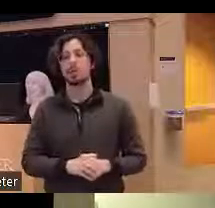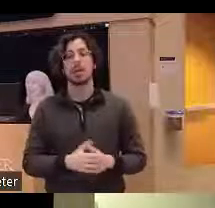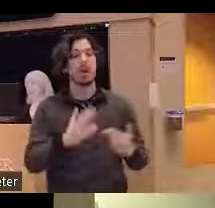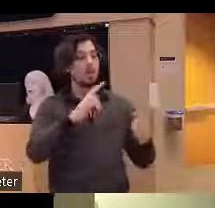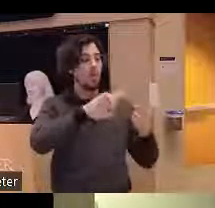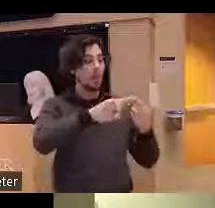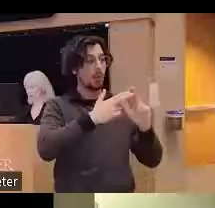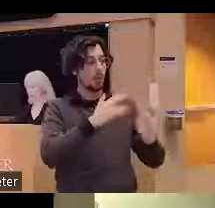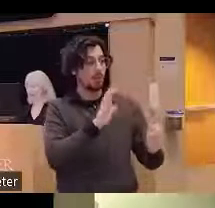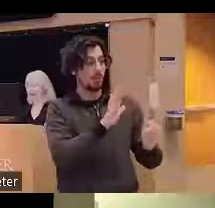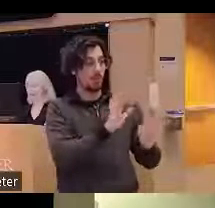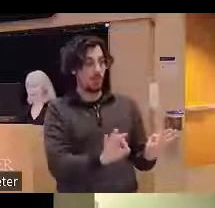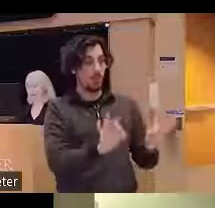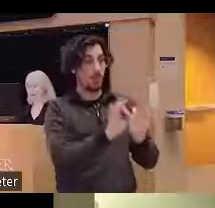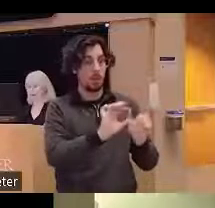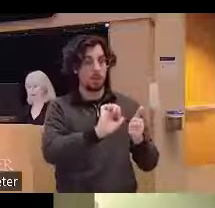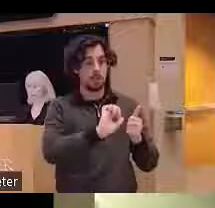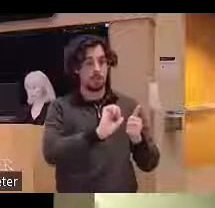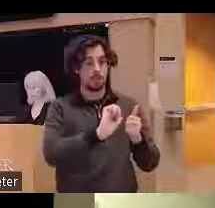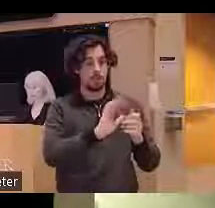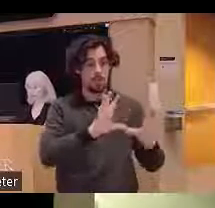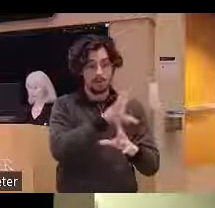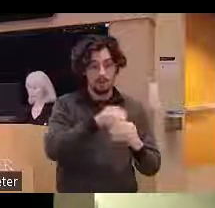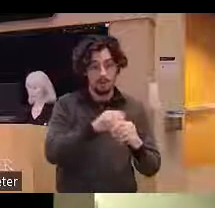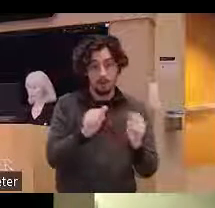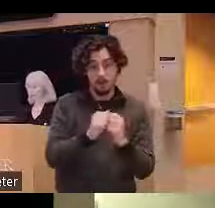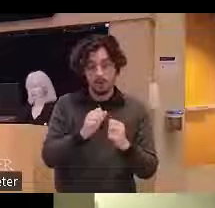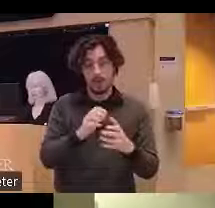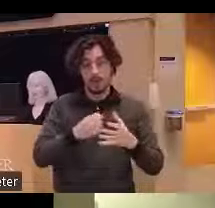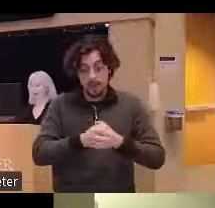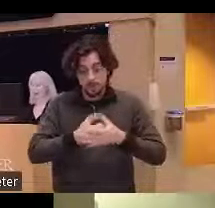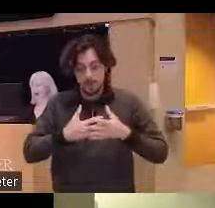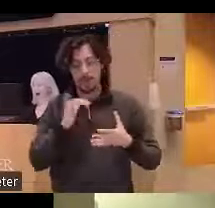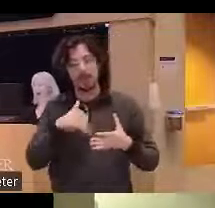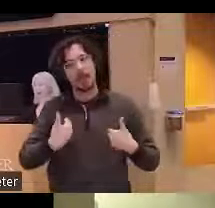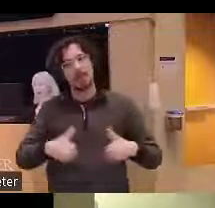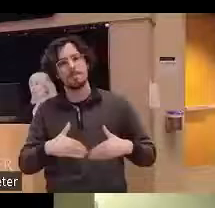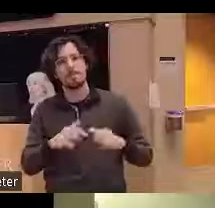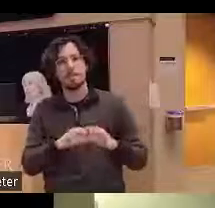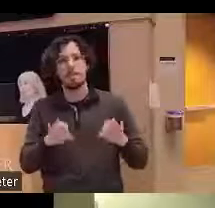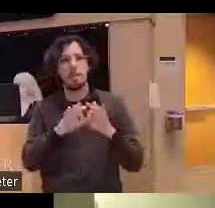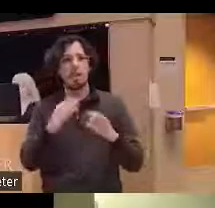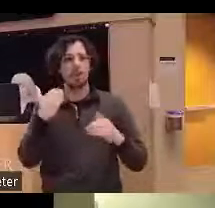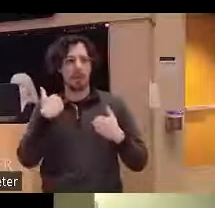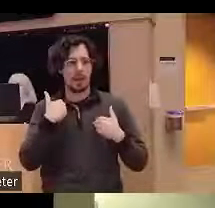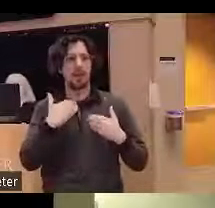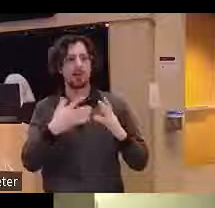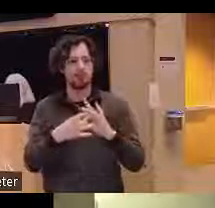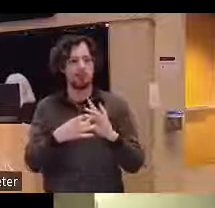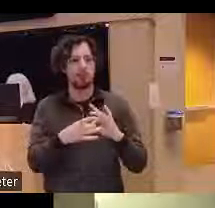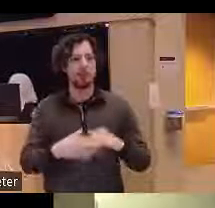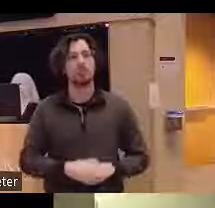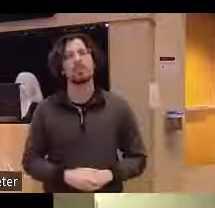is without any question right now so in our study um we have research interviews life course trauma